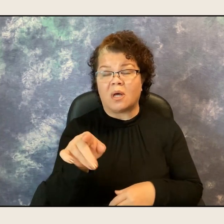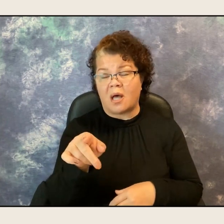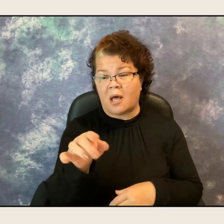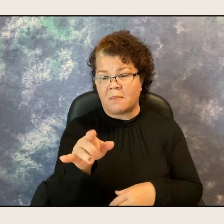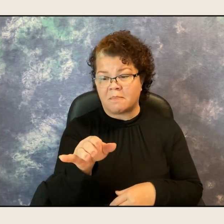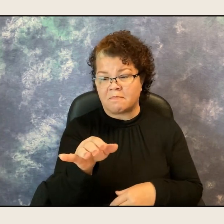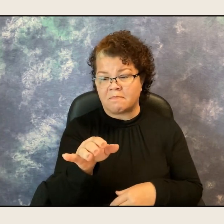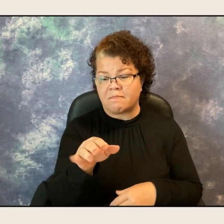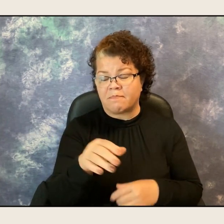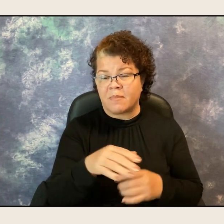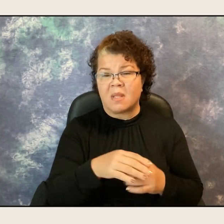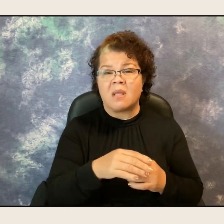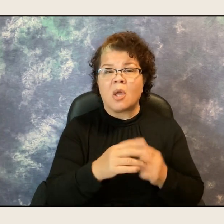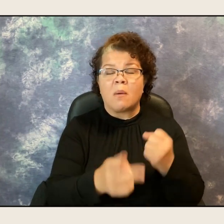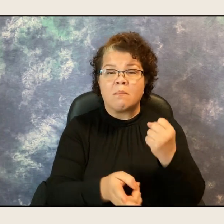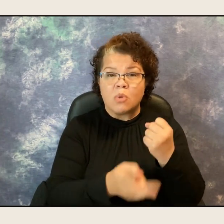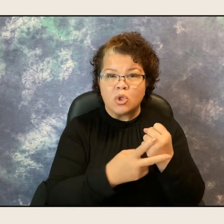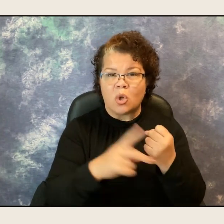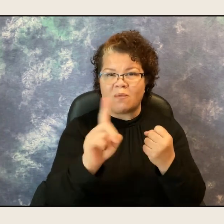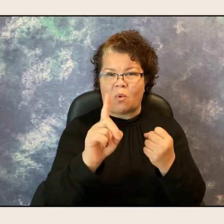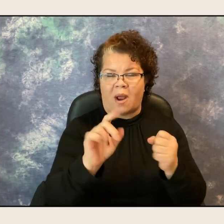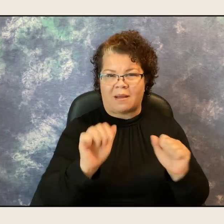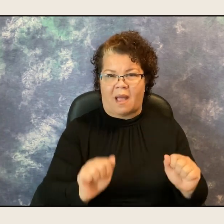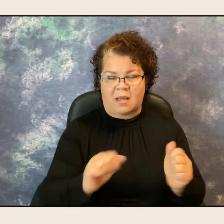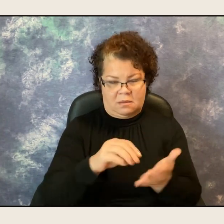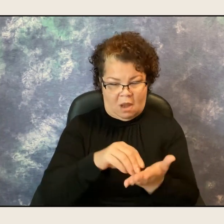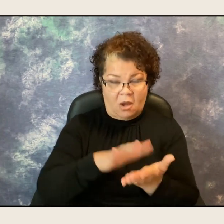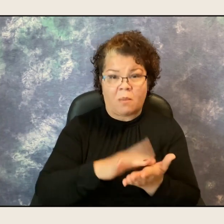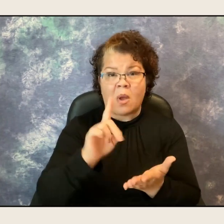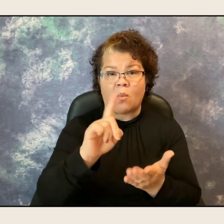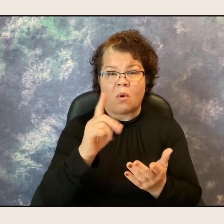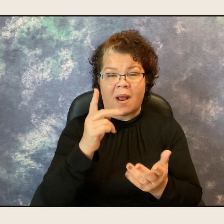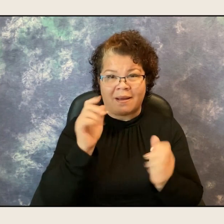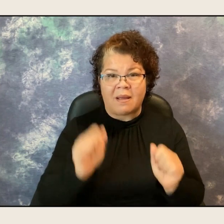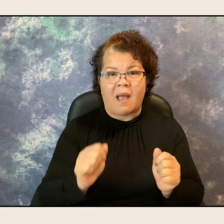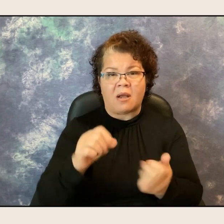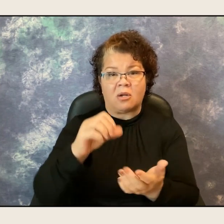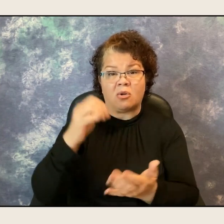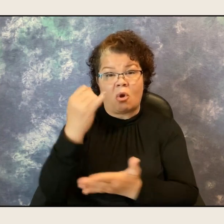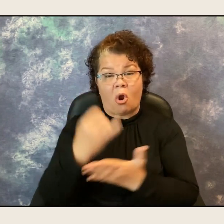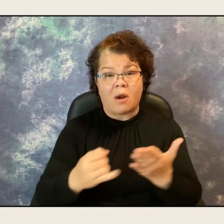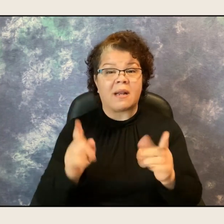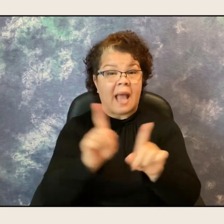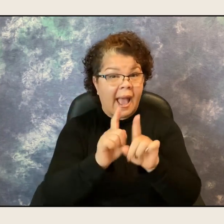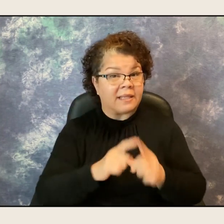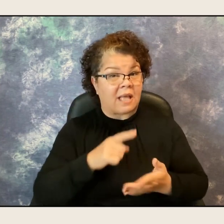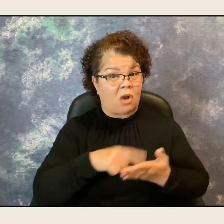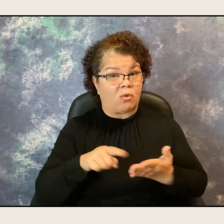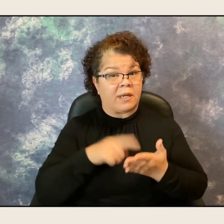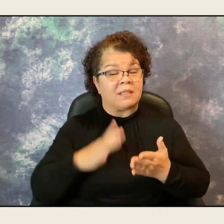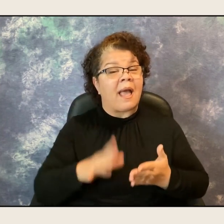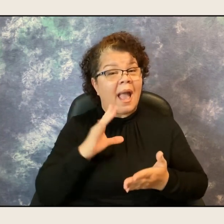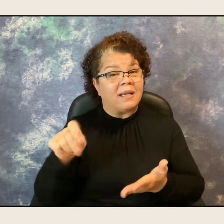preserve where I can, document where I can, art that I see as an art critic and an essayist, appearing in the streets of New York